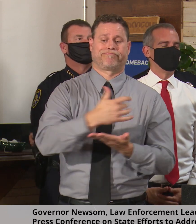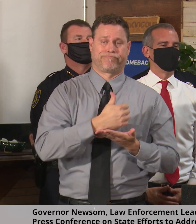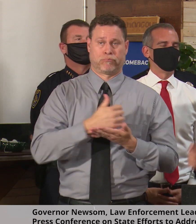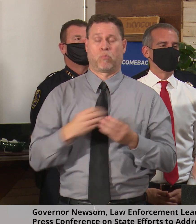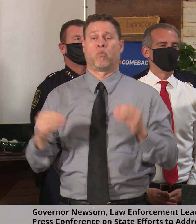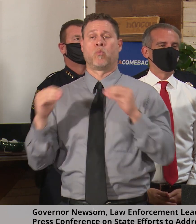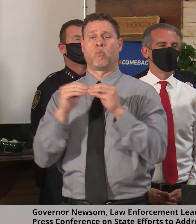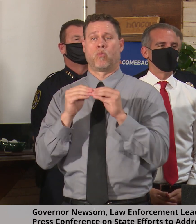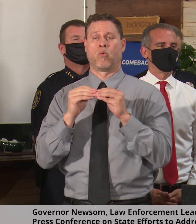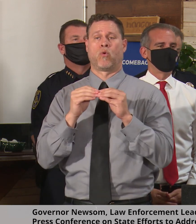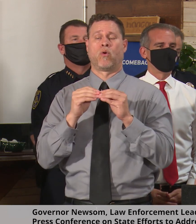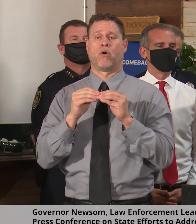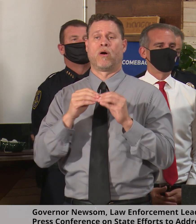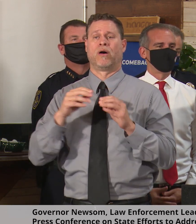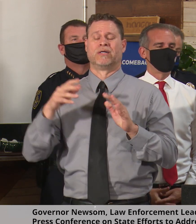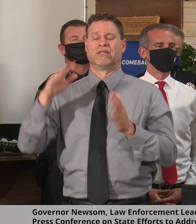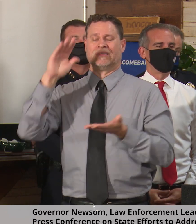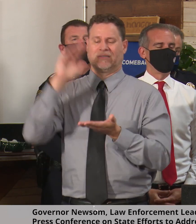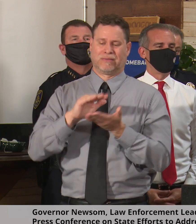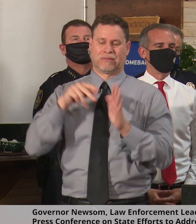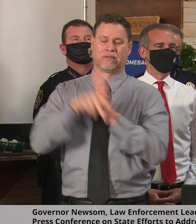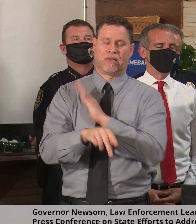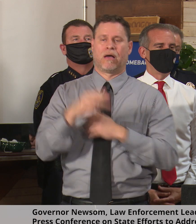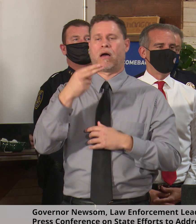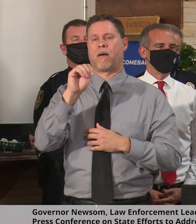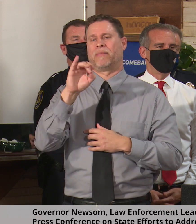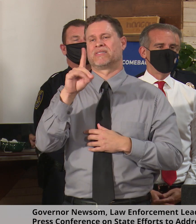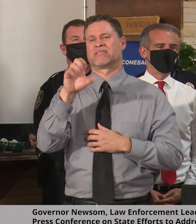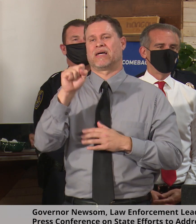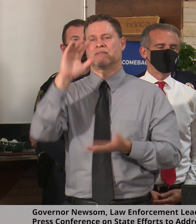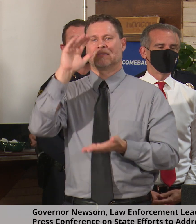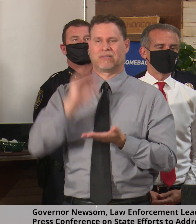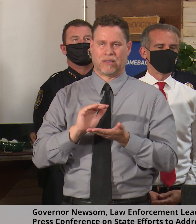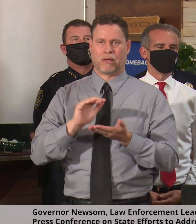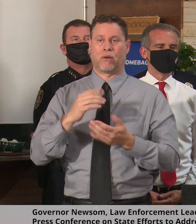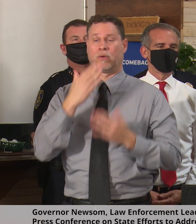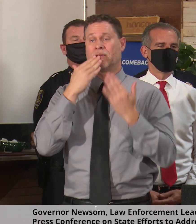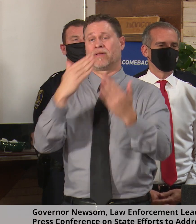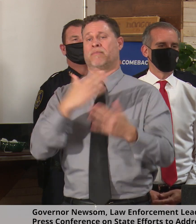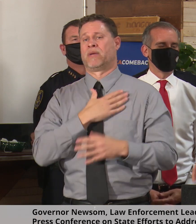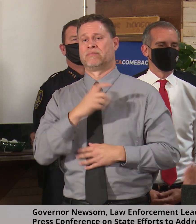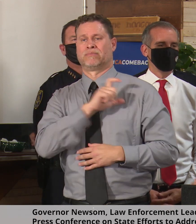our homicides are down so I want to thank you know my police chief in particular because he's